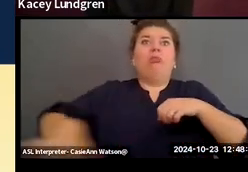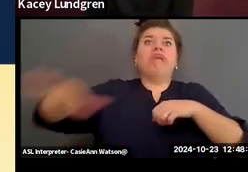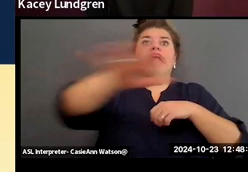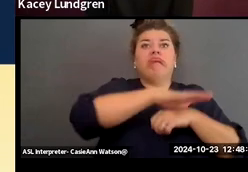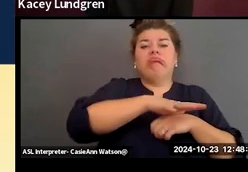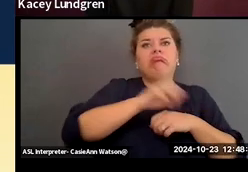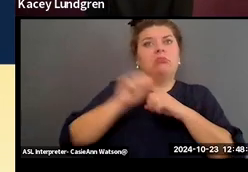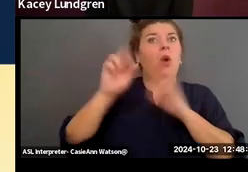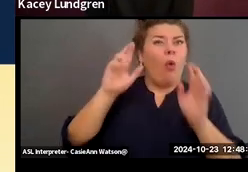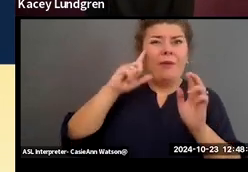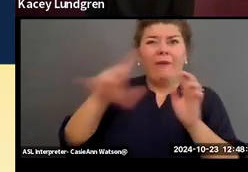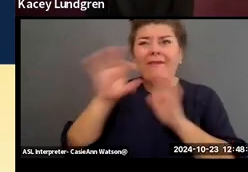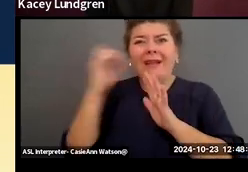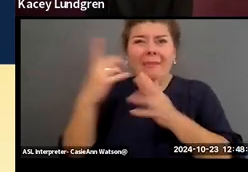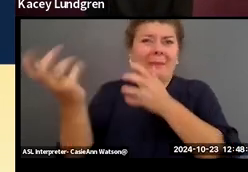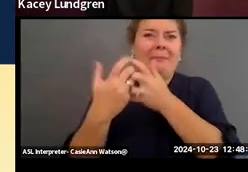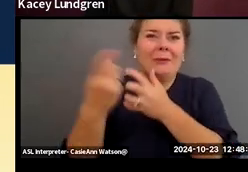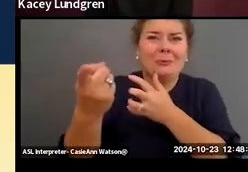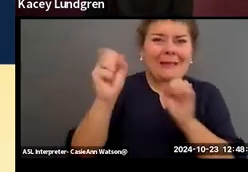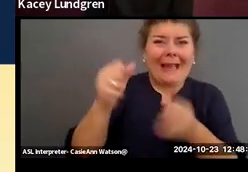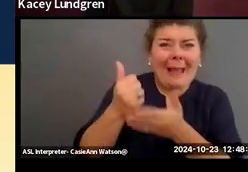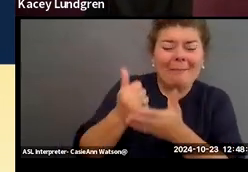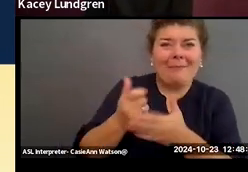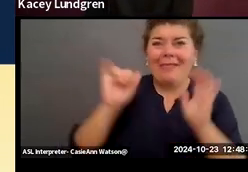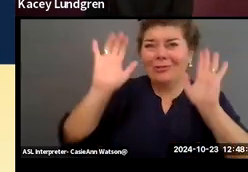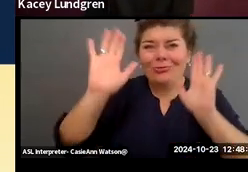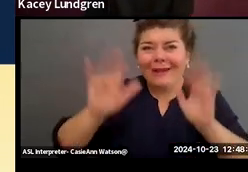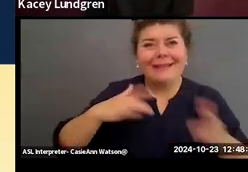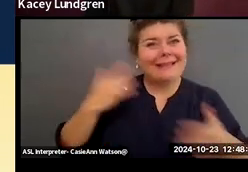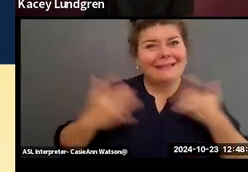And hopefully you'll find something that can help 'cause that's great. I'm excited to hear that.